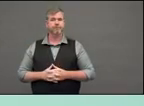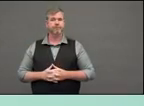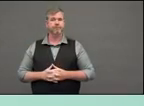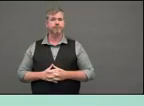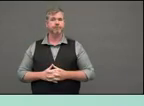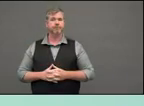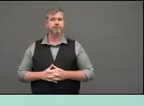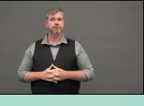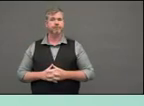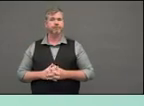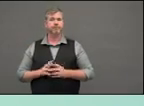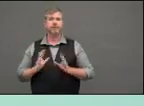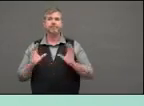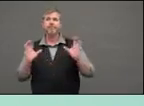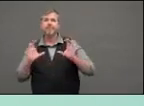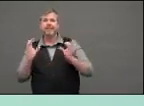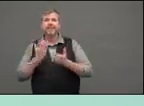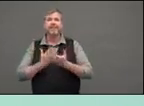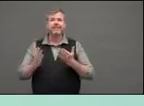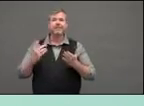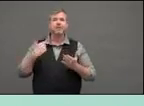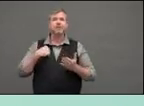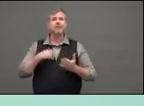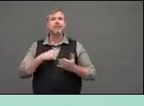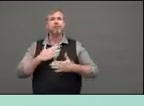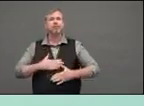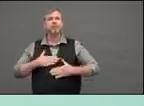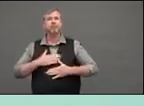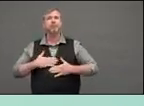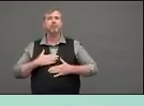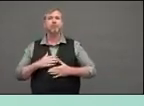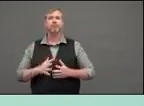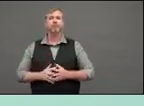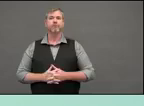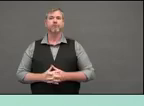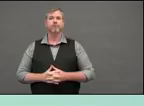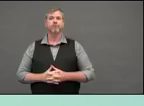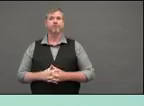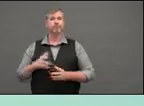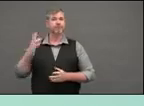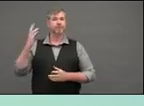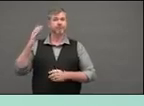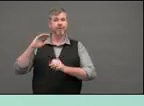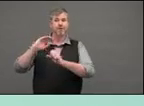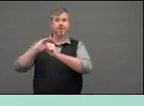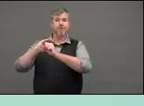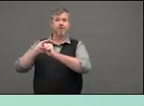there are some things that were taken from us not being able to hang out with some of our friends our family